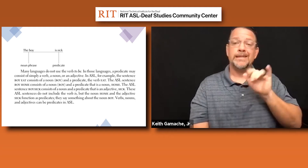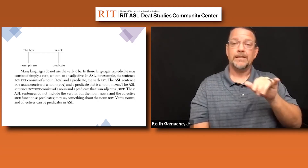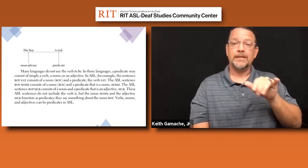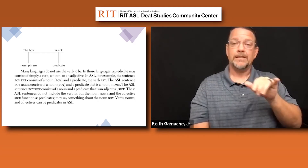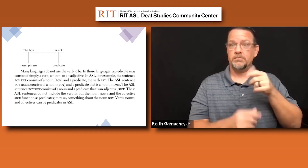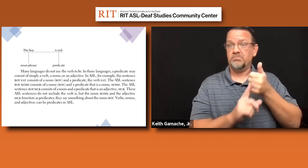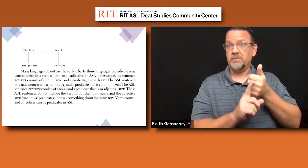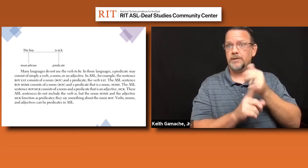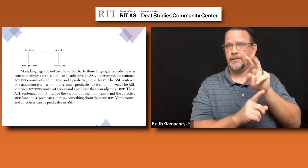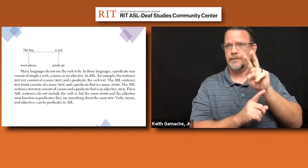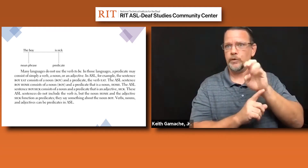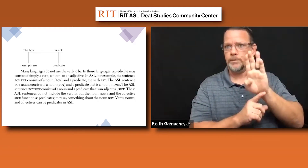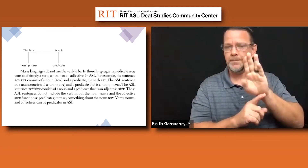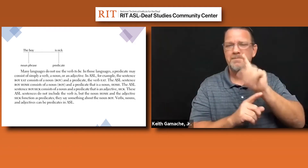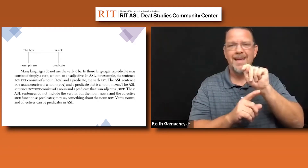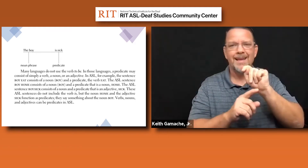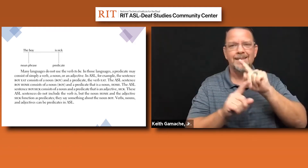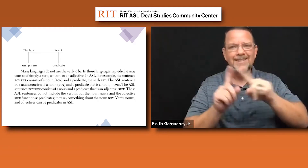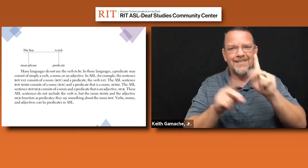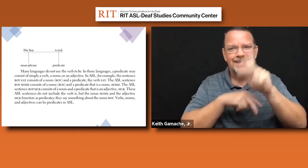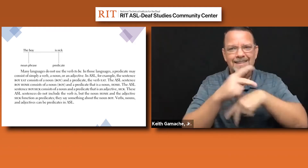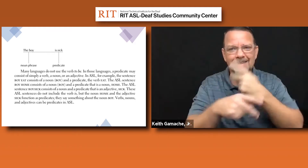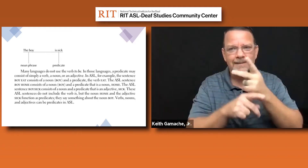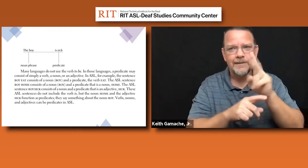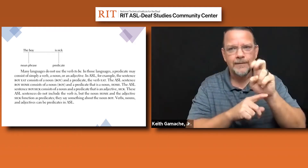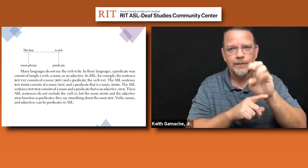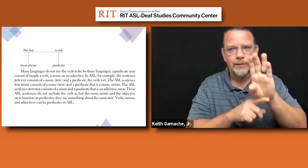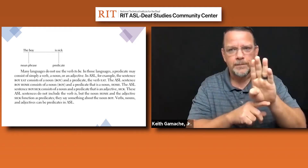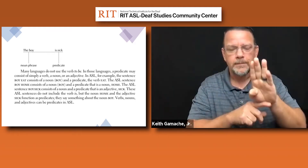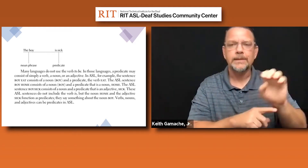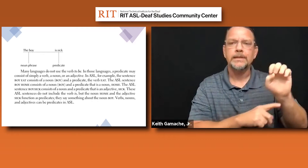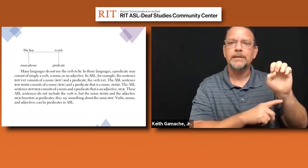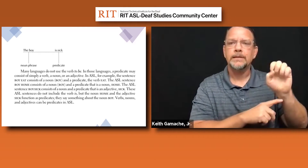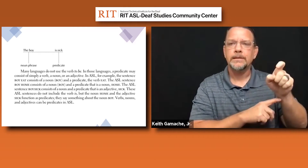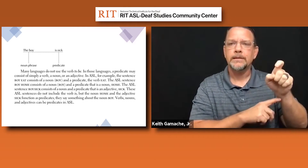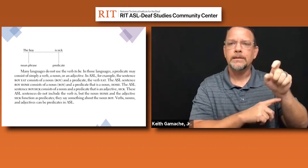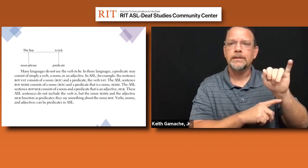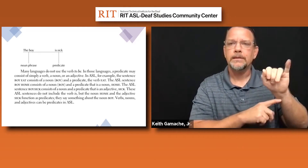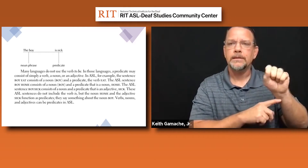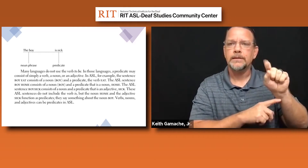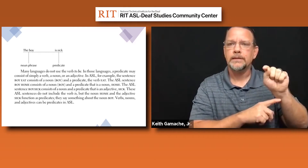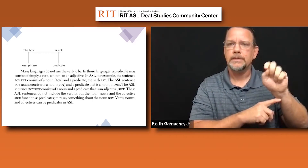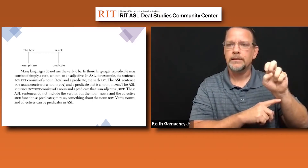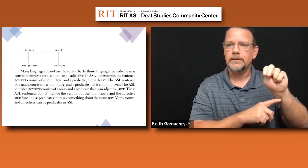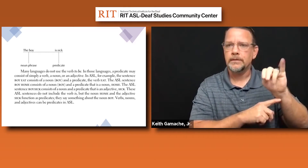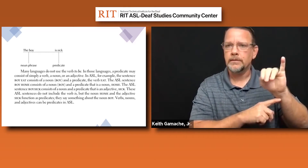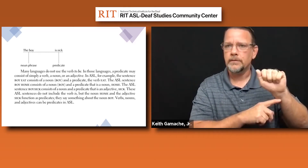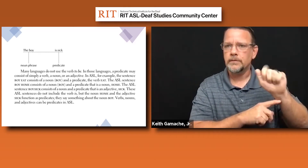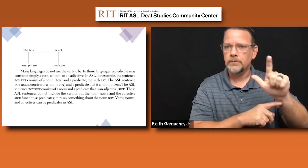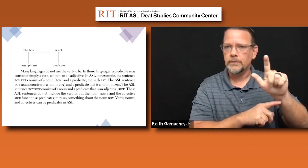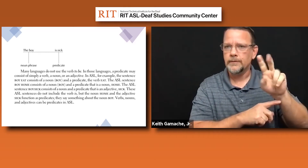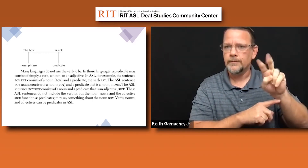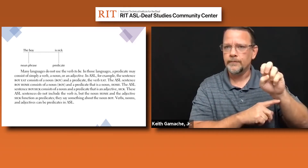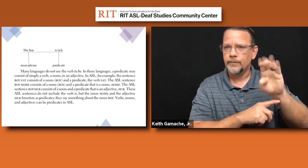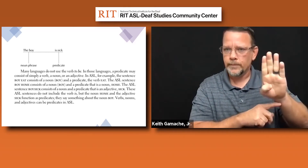and thinking of the verb "to be," it's actually a different type of verb because it's an existential verb,